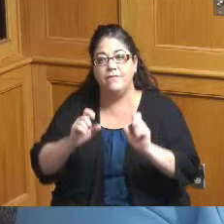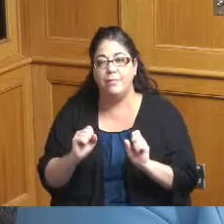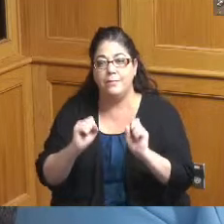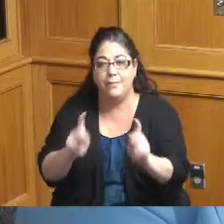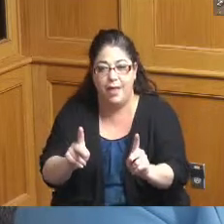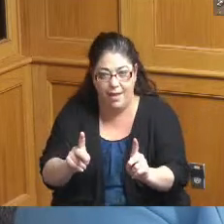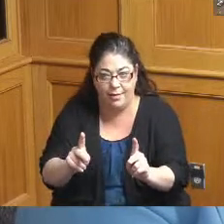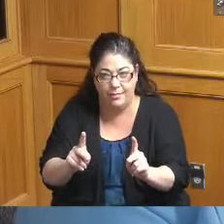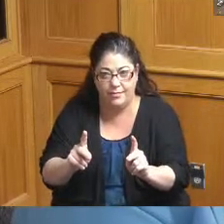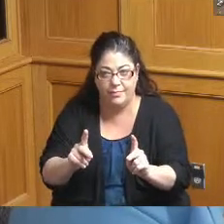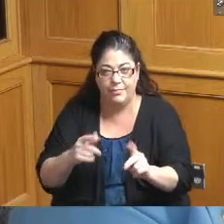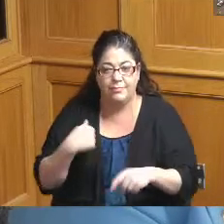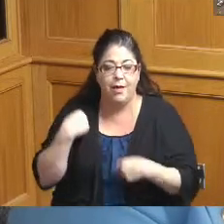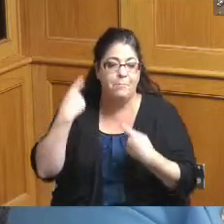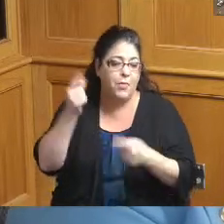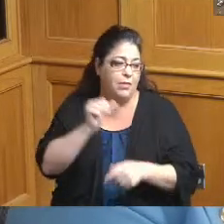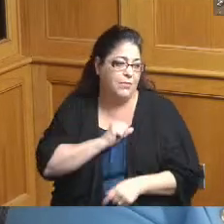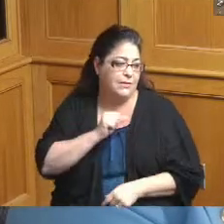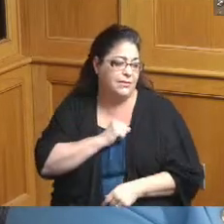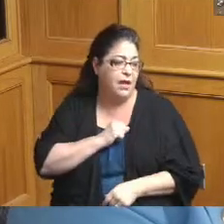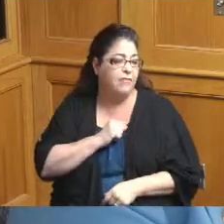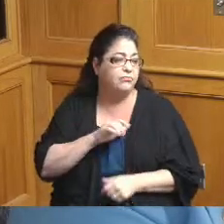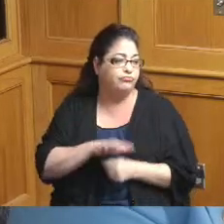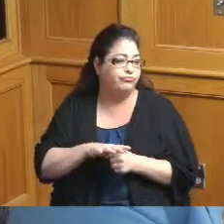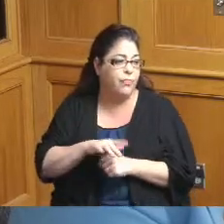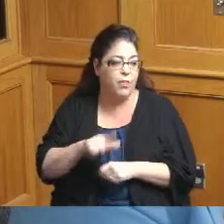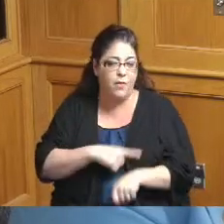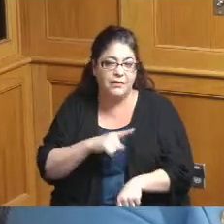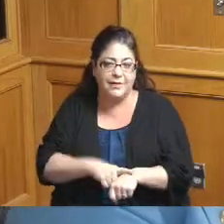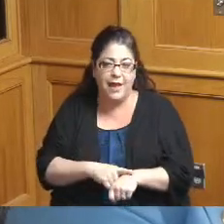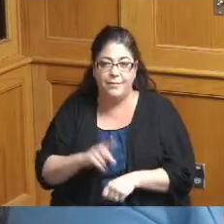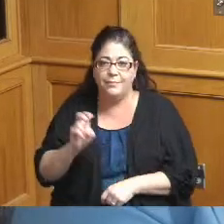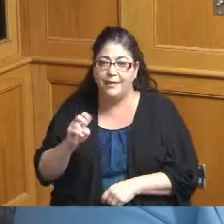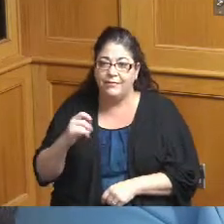I've been around a long time and giving back and even us when we got money from Washington